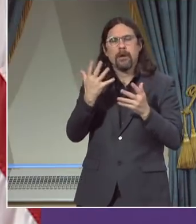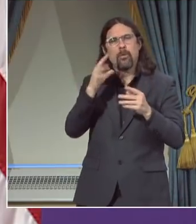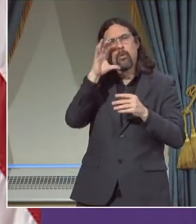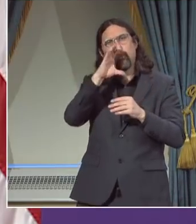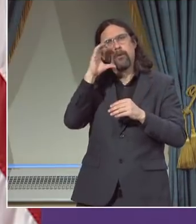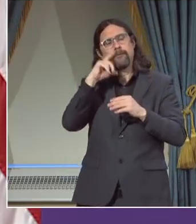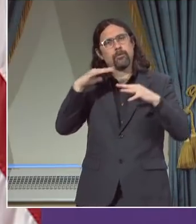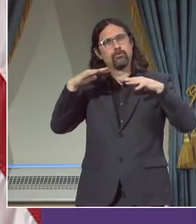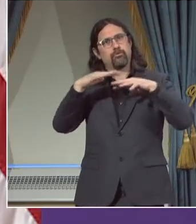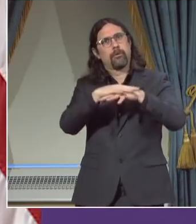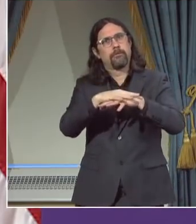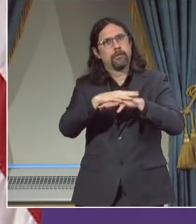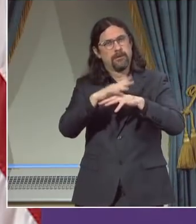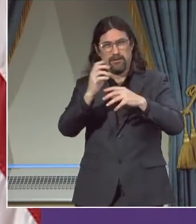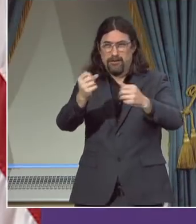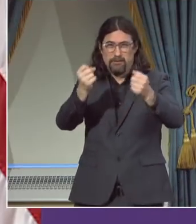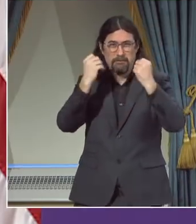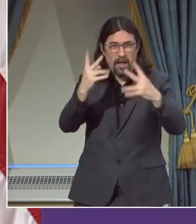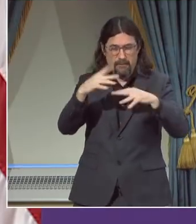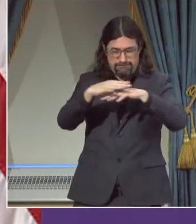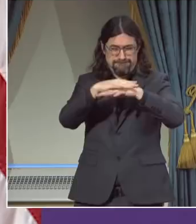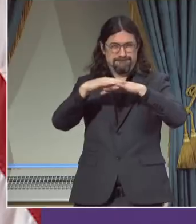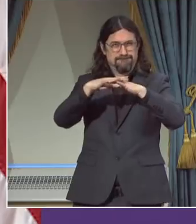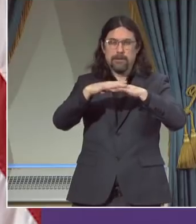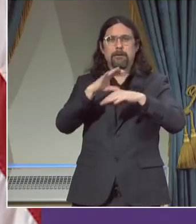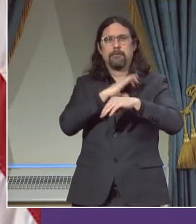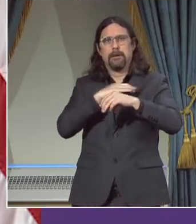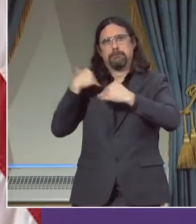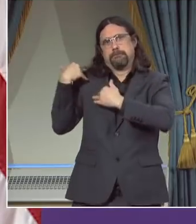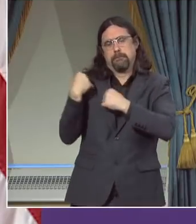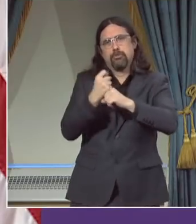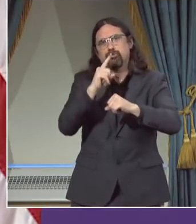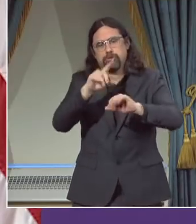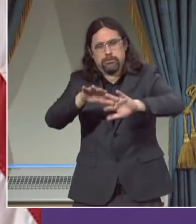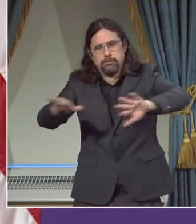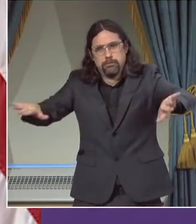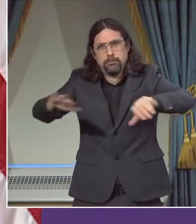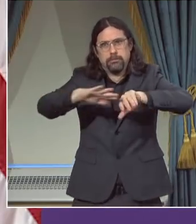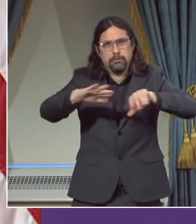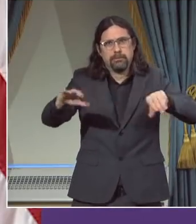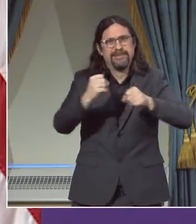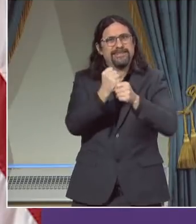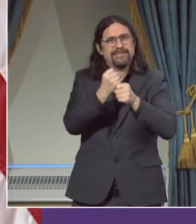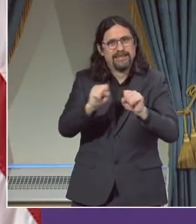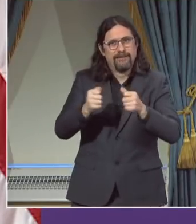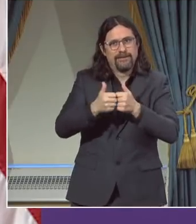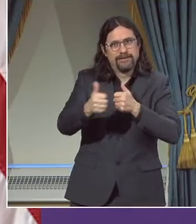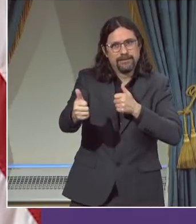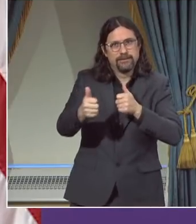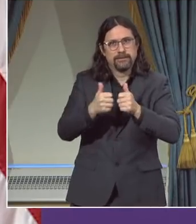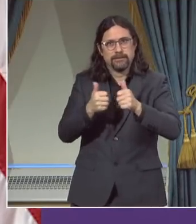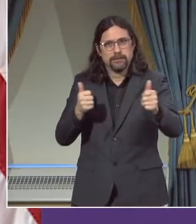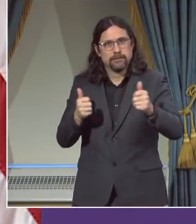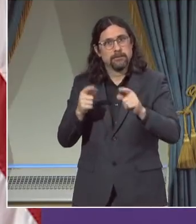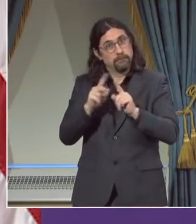TRAN IC AARND IMMIAEDTELY CLEAR IT. SO, WHEN WE SAY SPOT CHECK, IT'S NOT JUST WATCH AND WAIT.